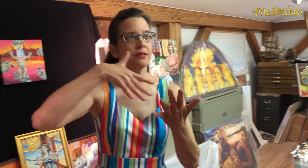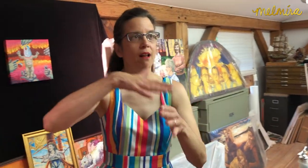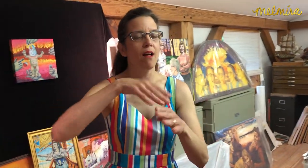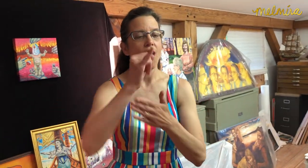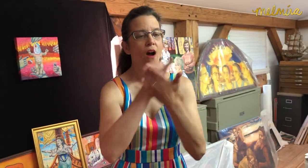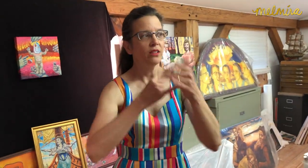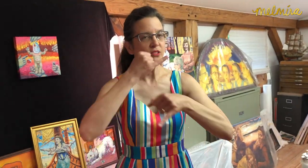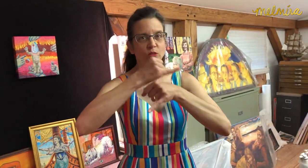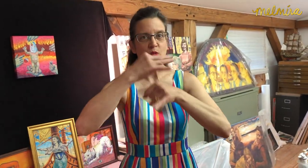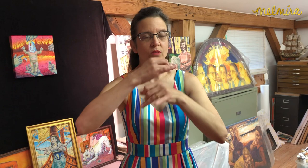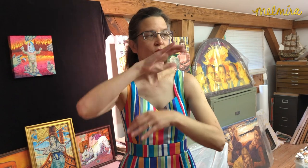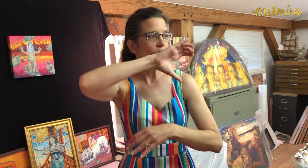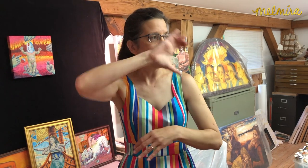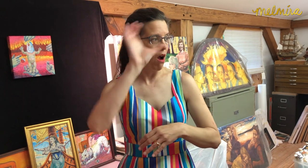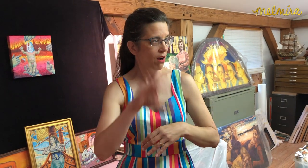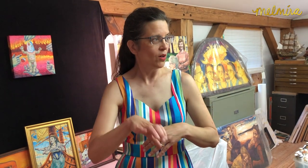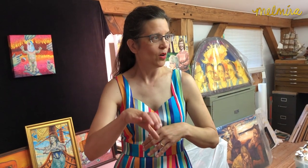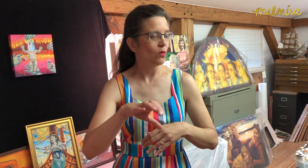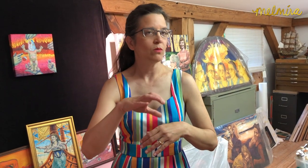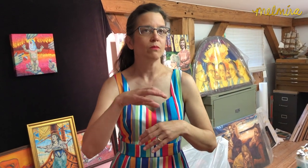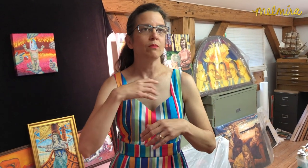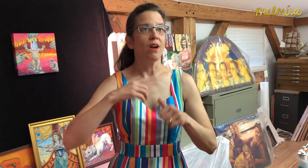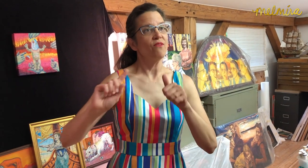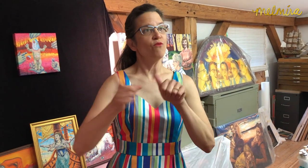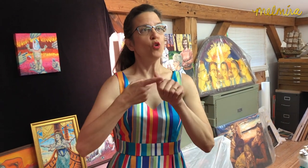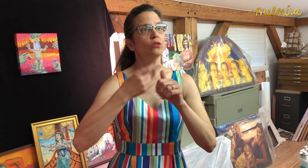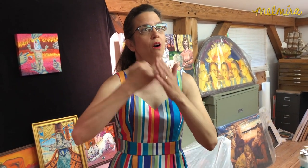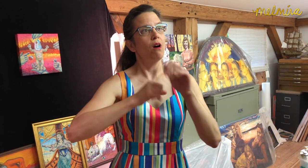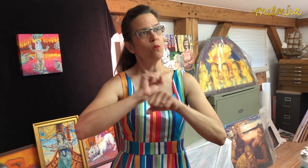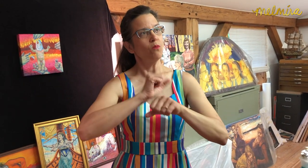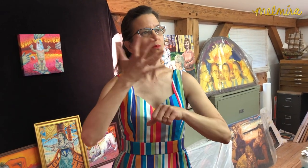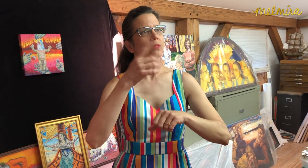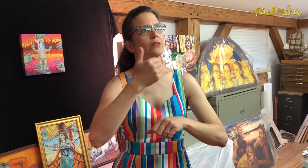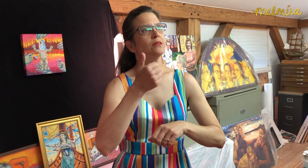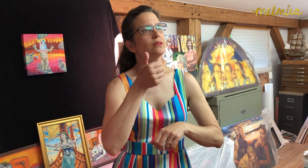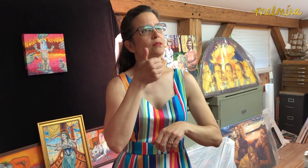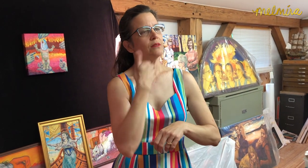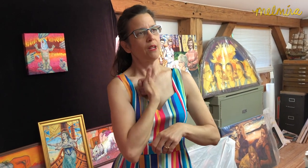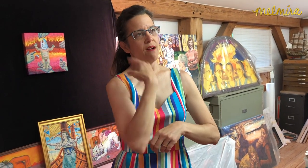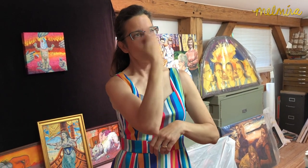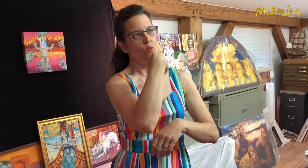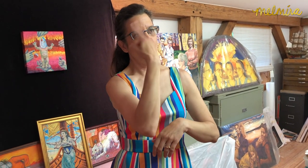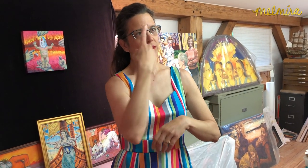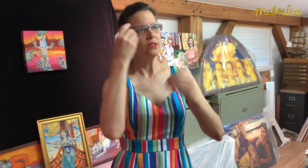studying art at the Art Institute in Chicago. My first artwork was a self-portrait.